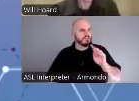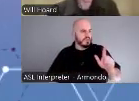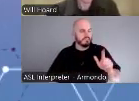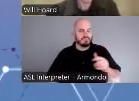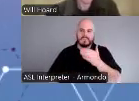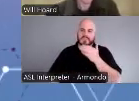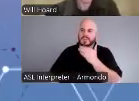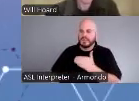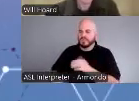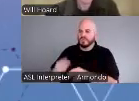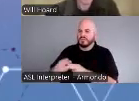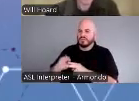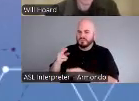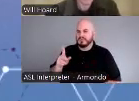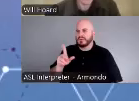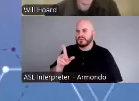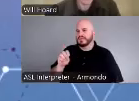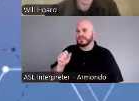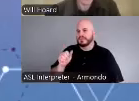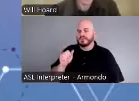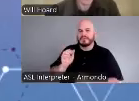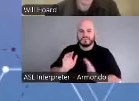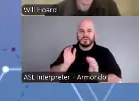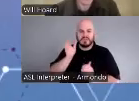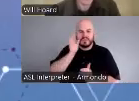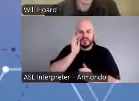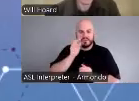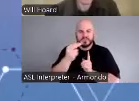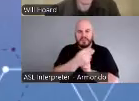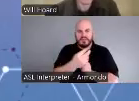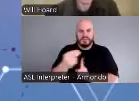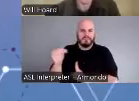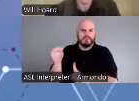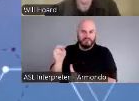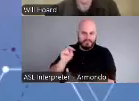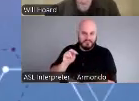It's so great to hear all of your perspectives on this and the things that you remember in the takeaways